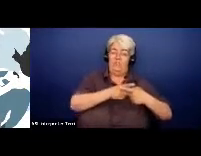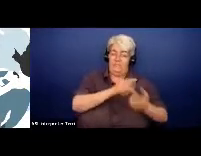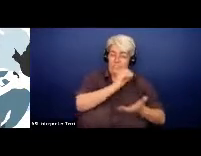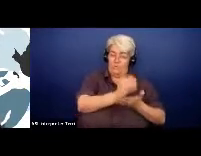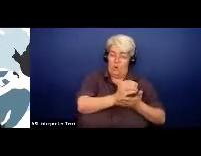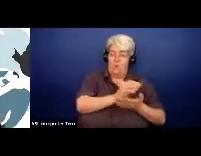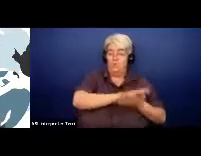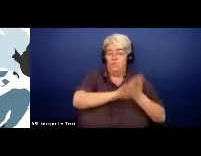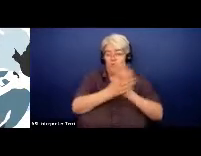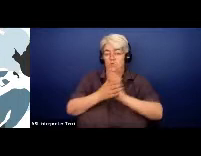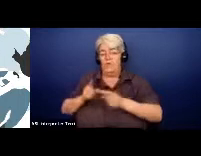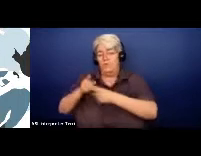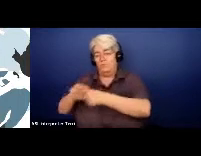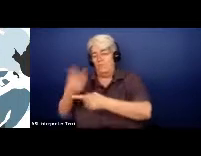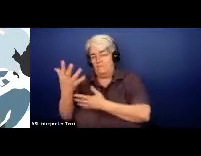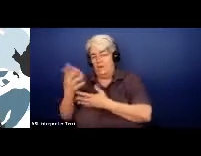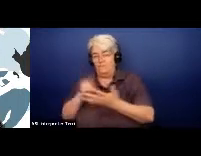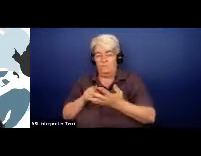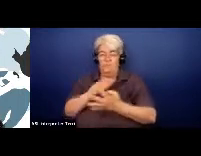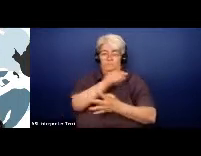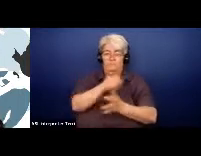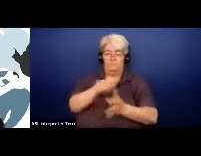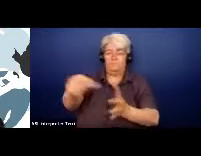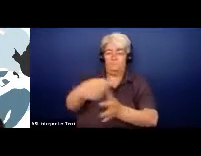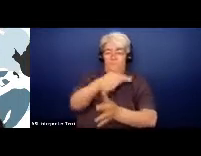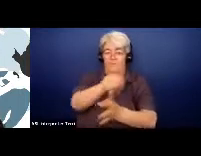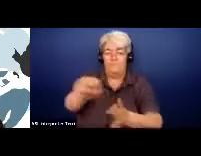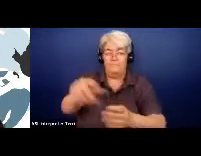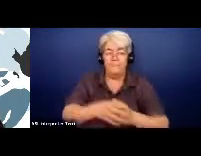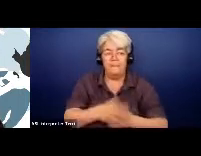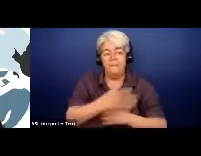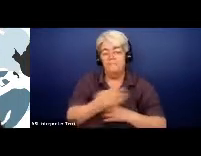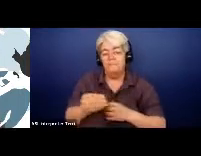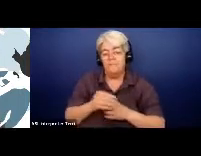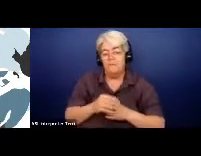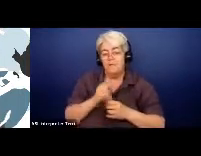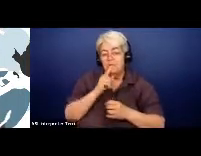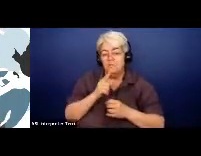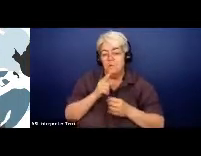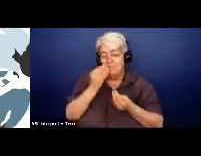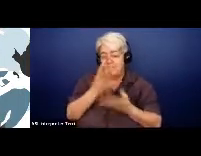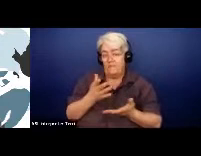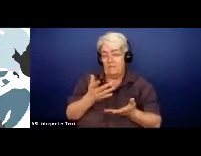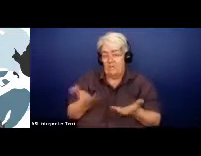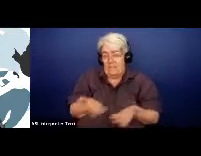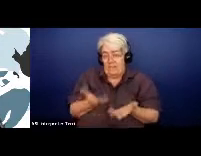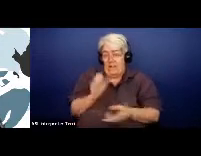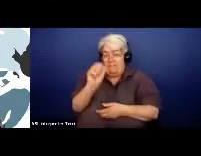and five, there's steps. There's a few things I want to break down. The information that I'll be providing you today are the